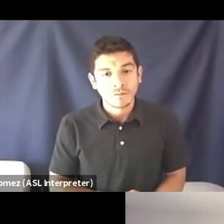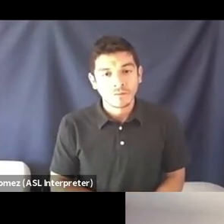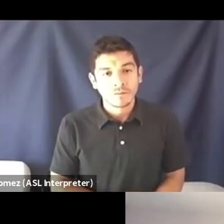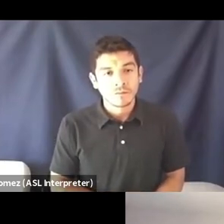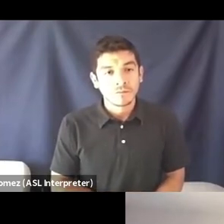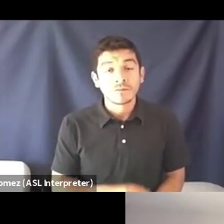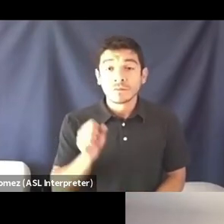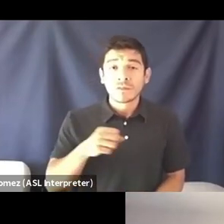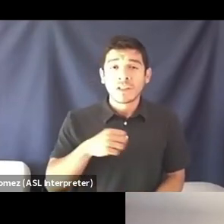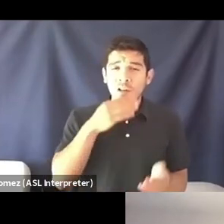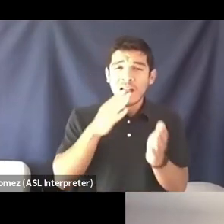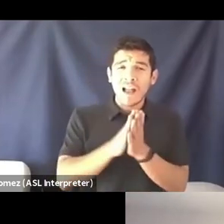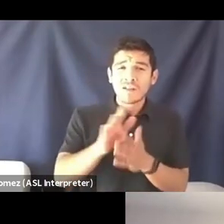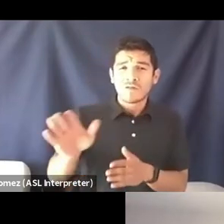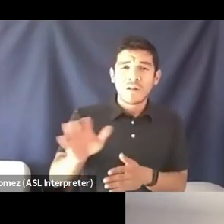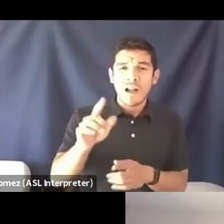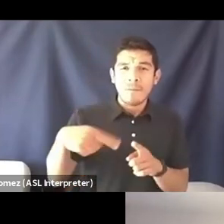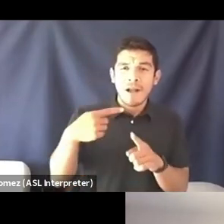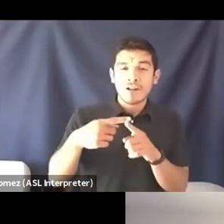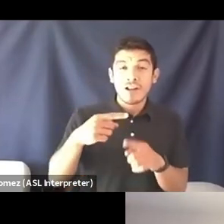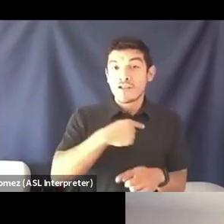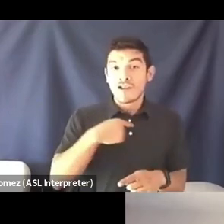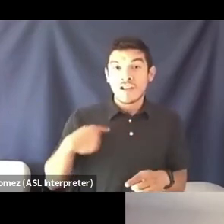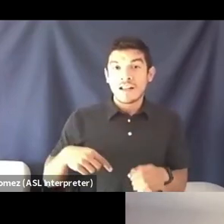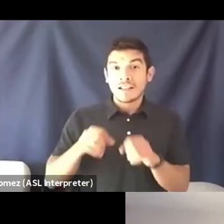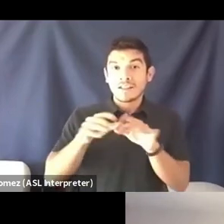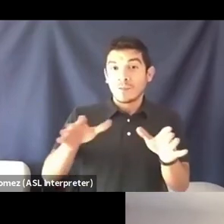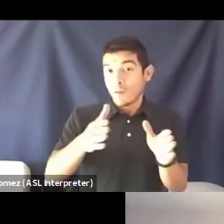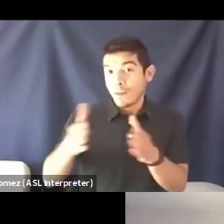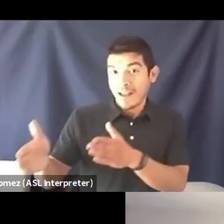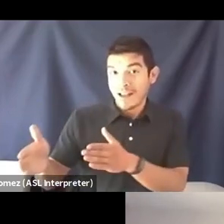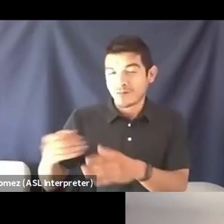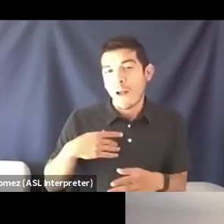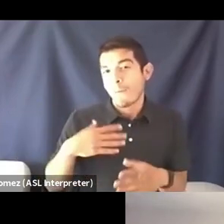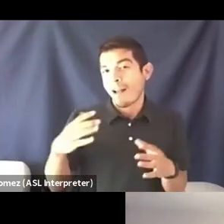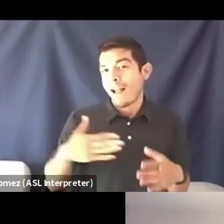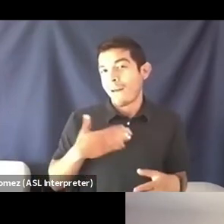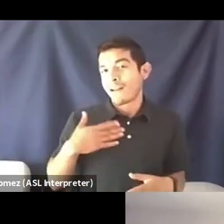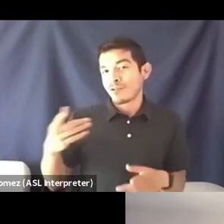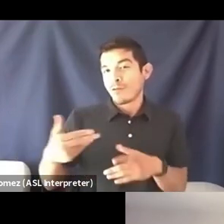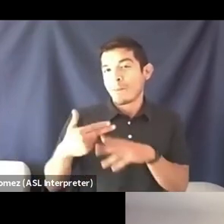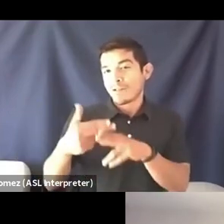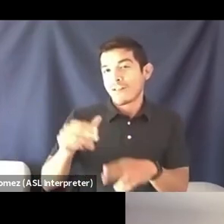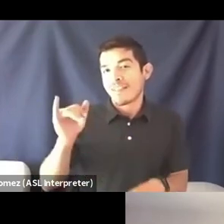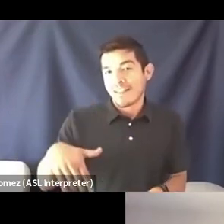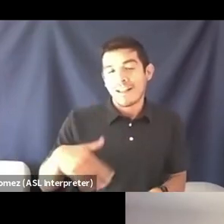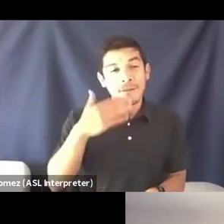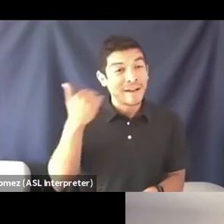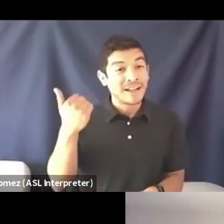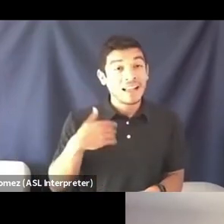about the Chinese distribution plan. So I'm glad you mentioned that. Because again I think the footage that you used,